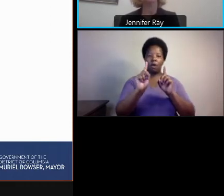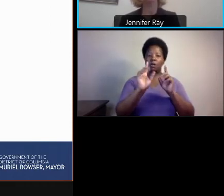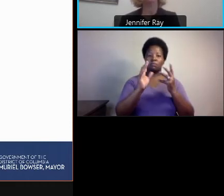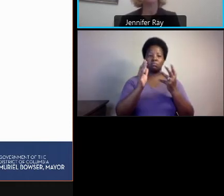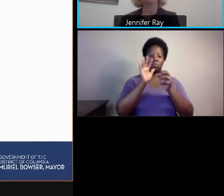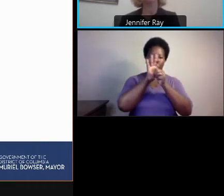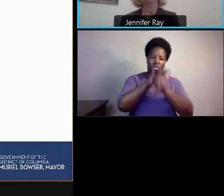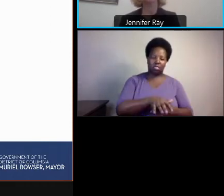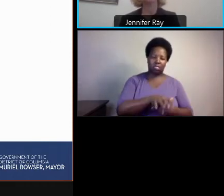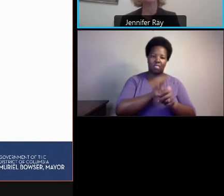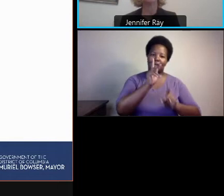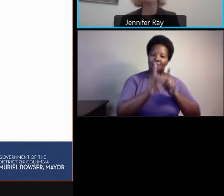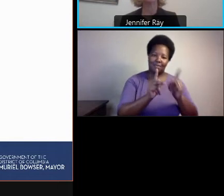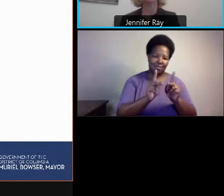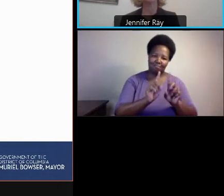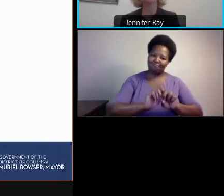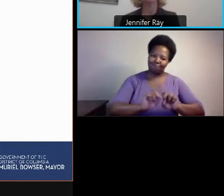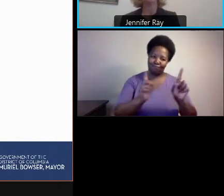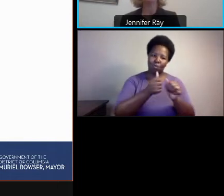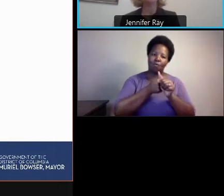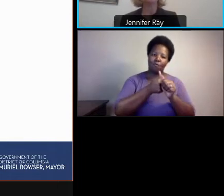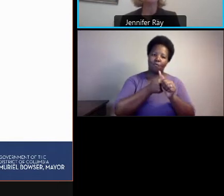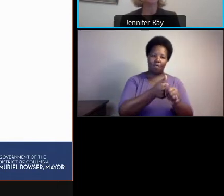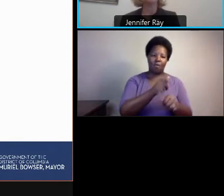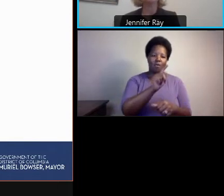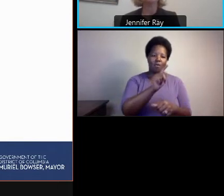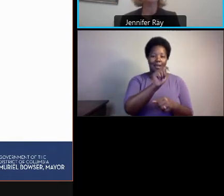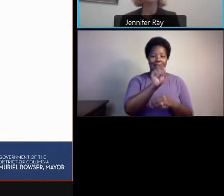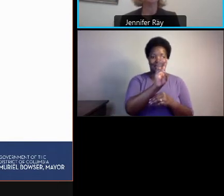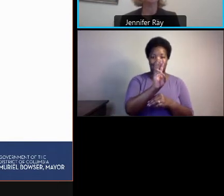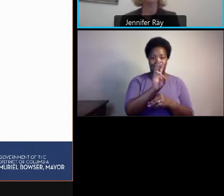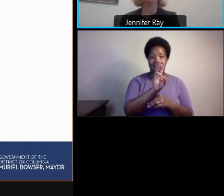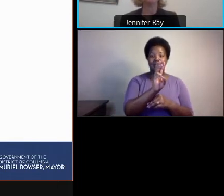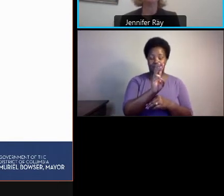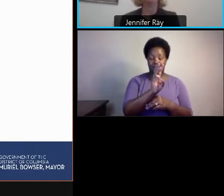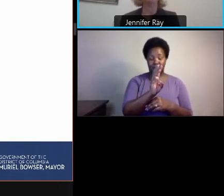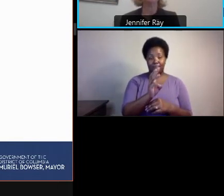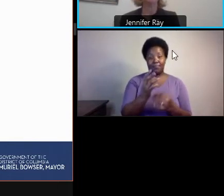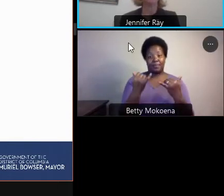in compliance with title vi project comments or concerns may be filled